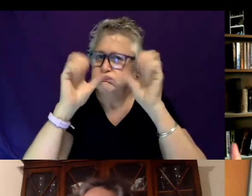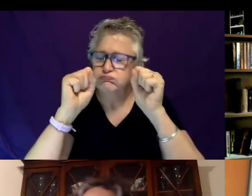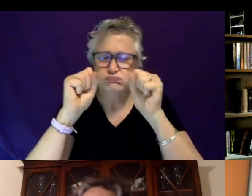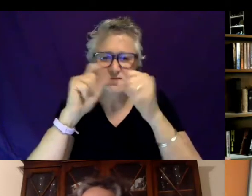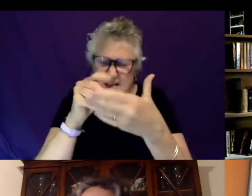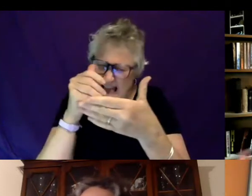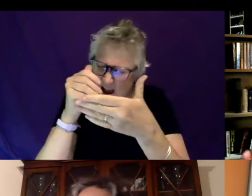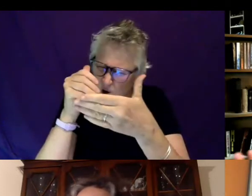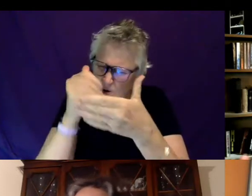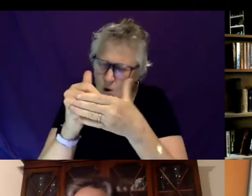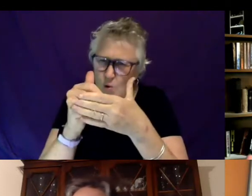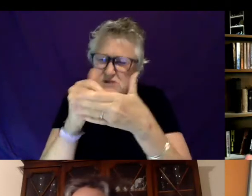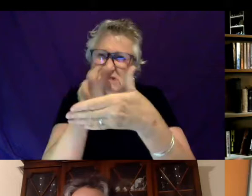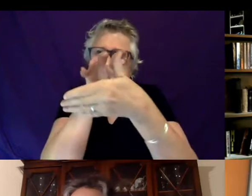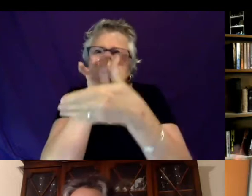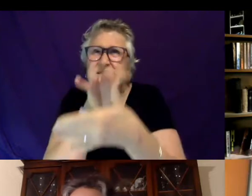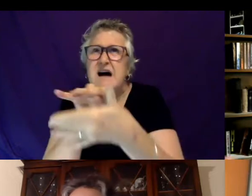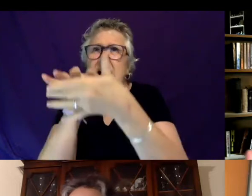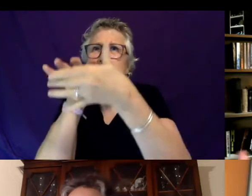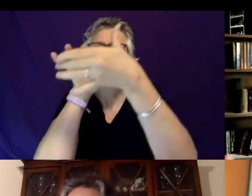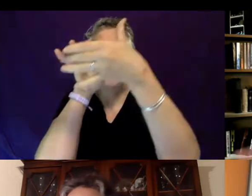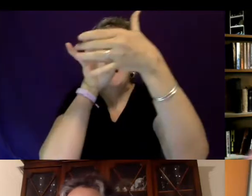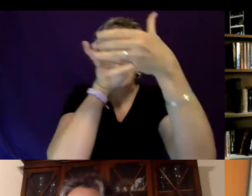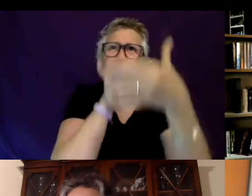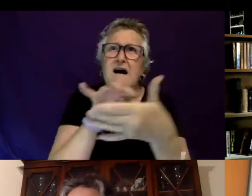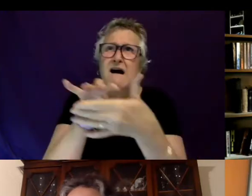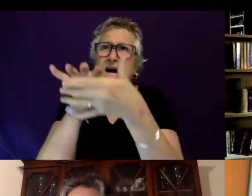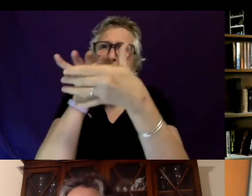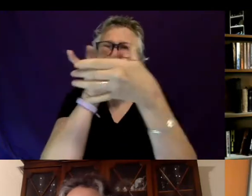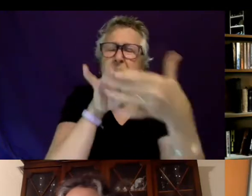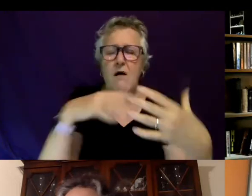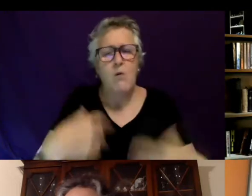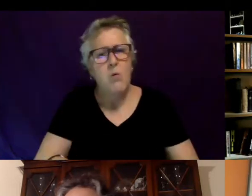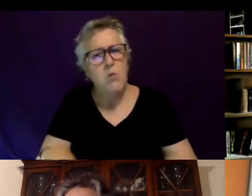study the the form of it. It was just fascinating and inspiring.